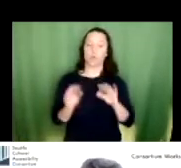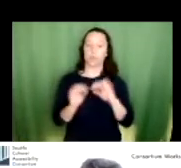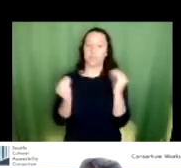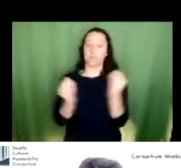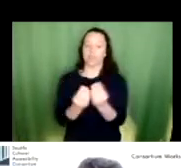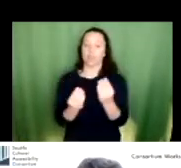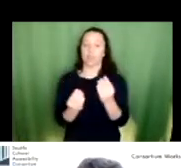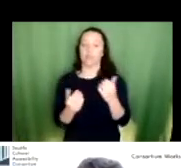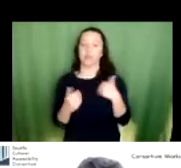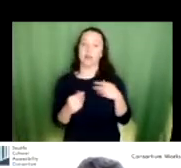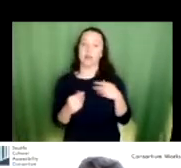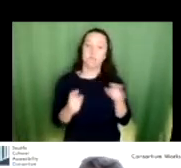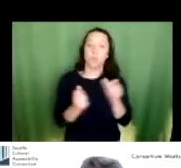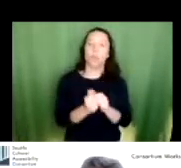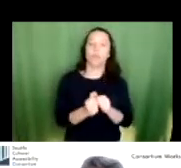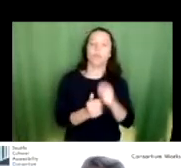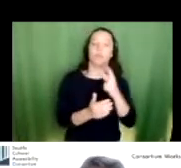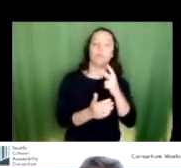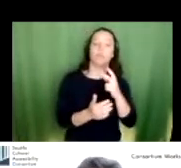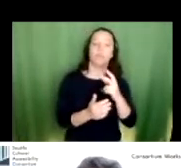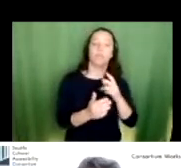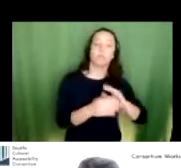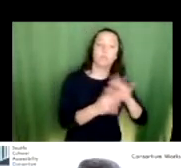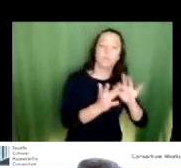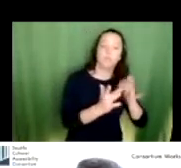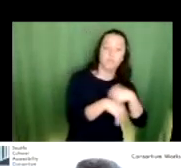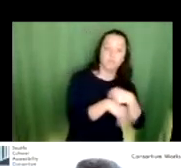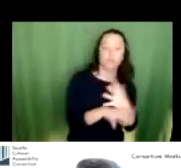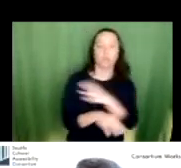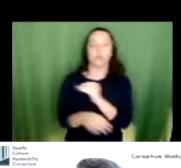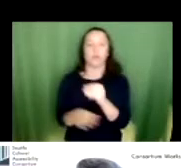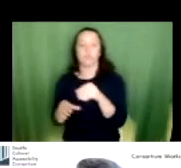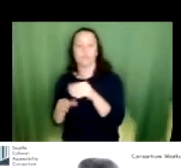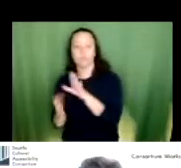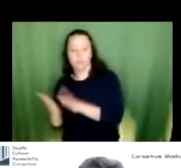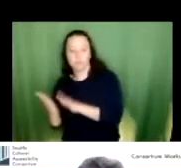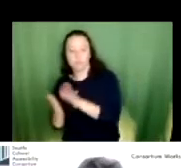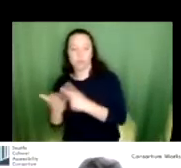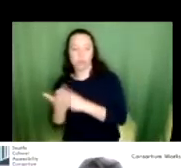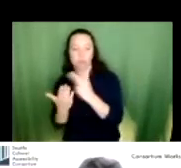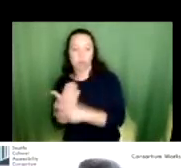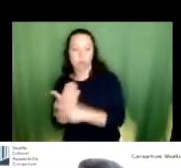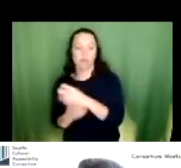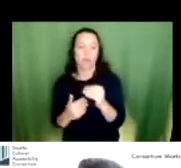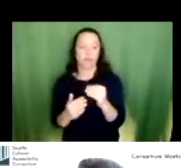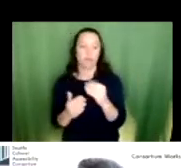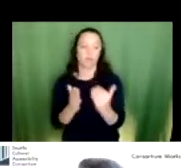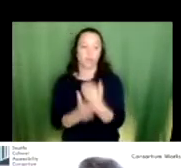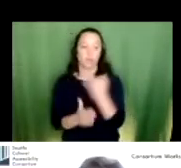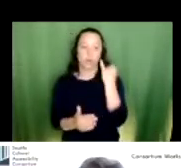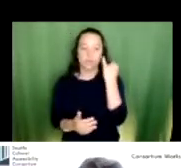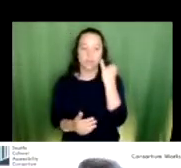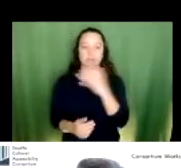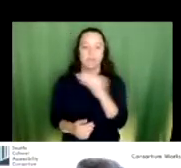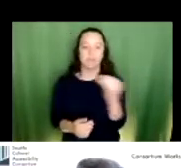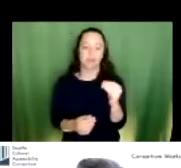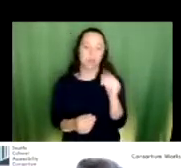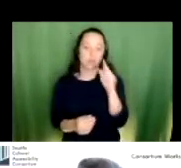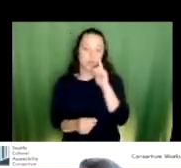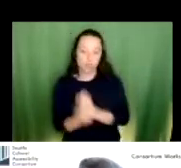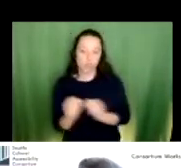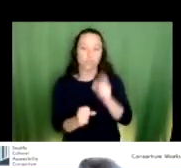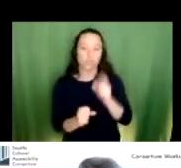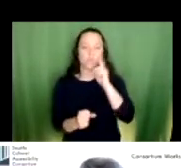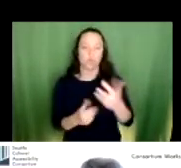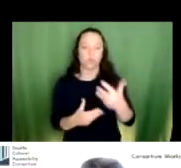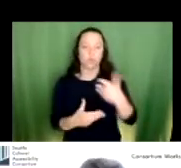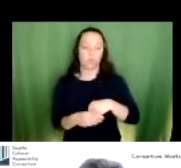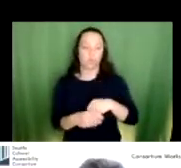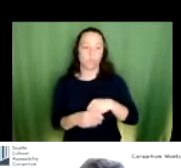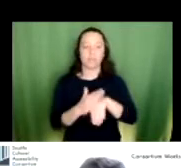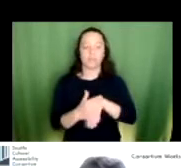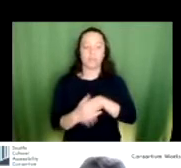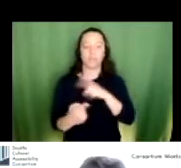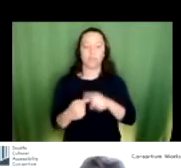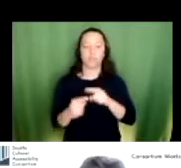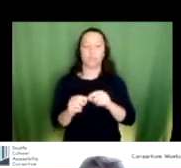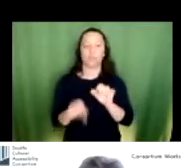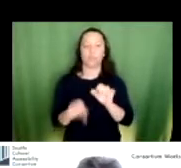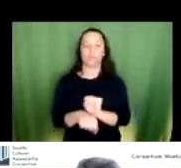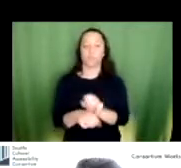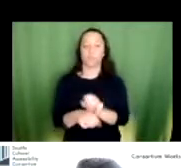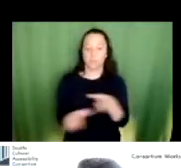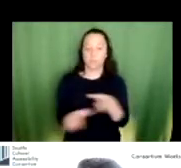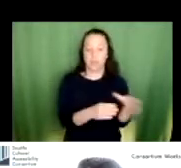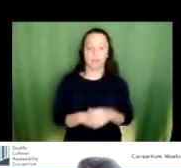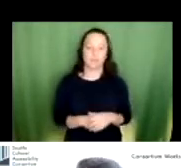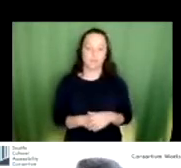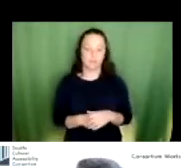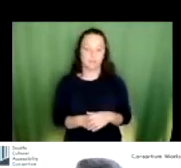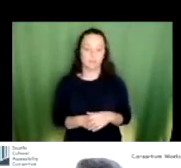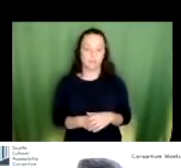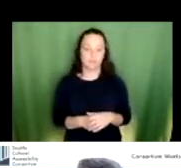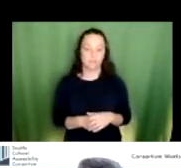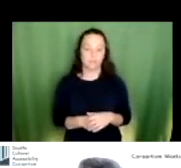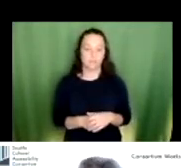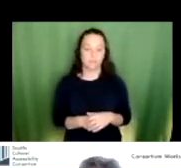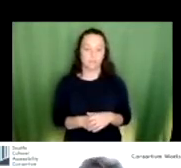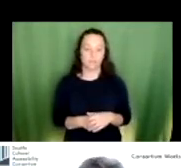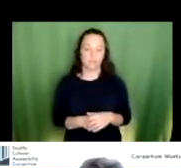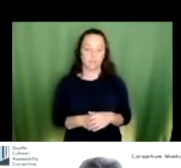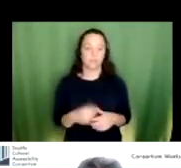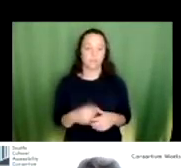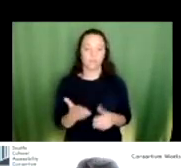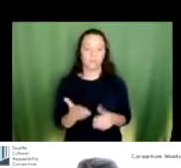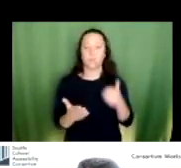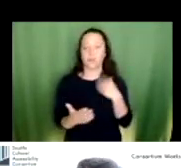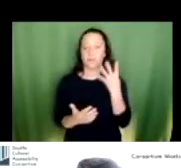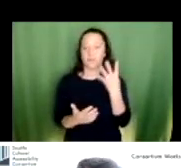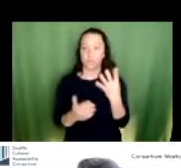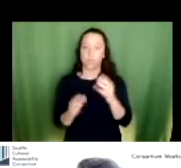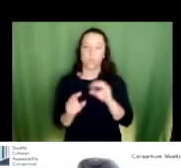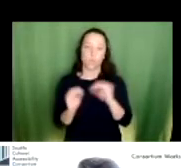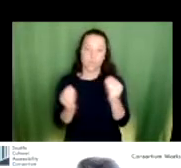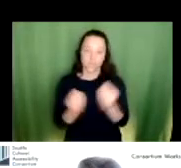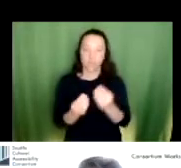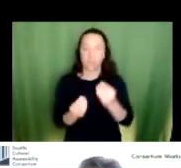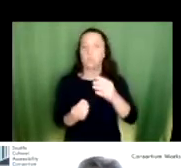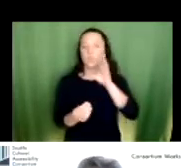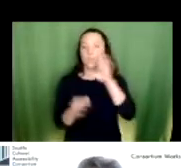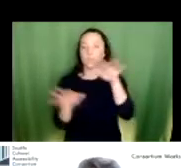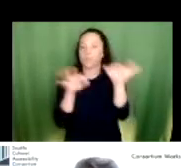programming and gain new ideas and strategies for incorporating accessibility into your workplans.